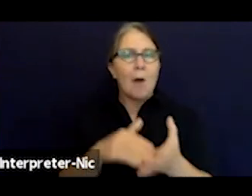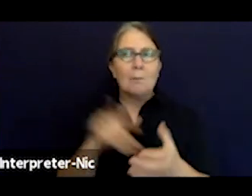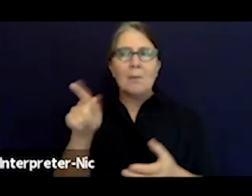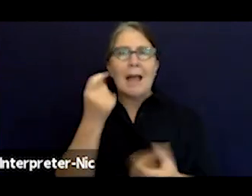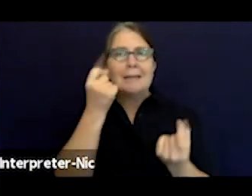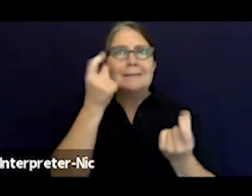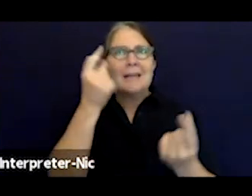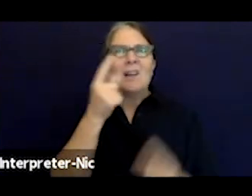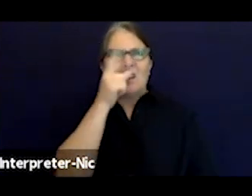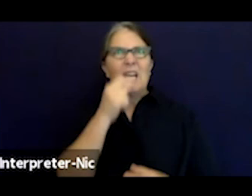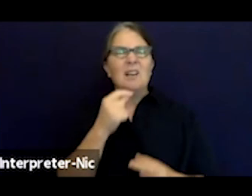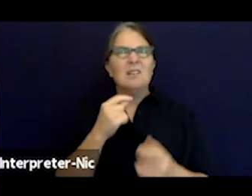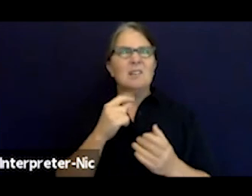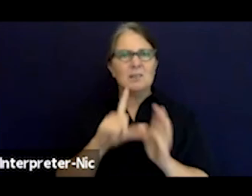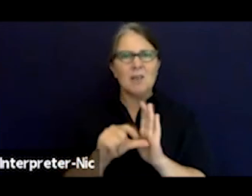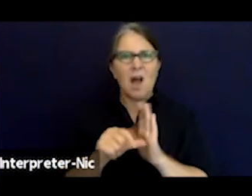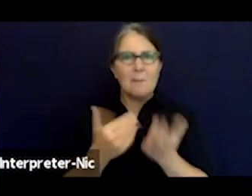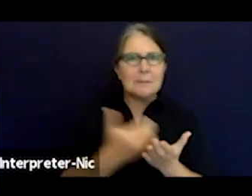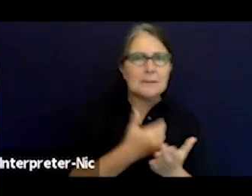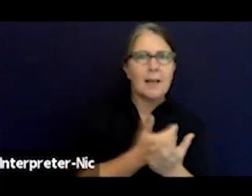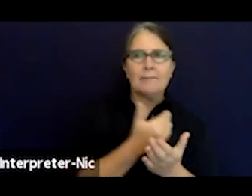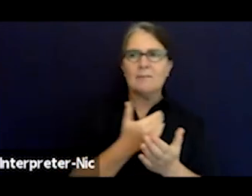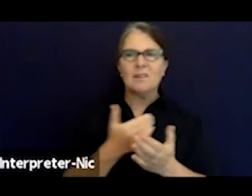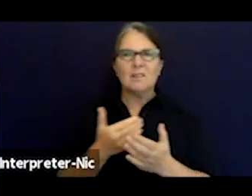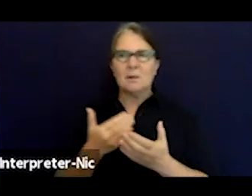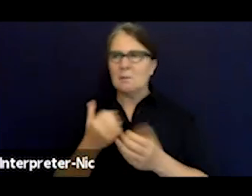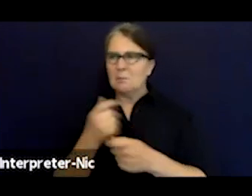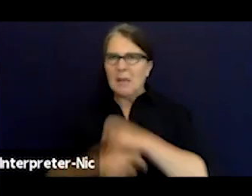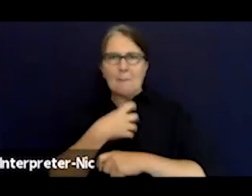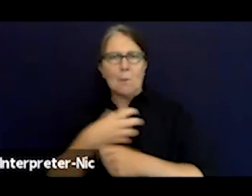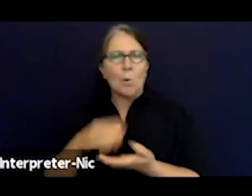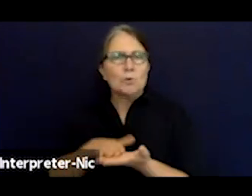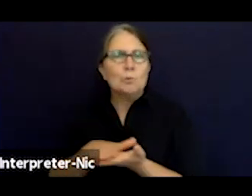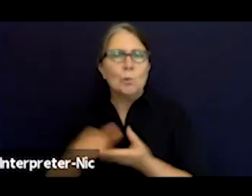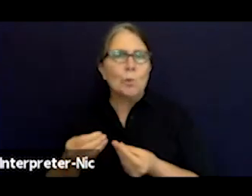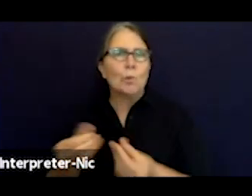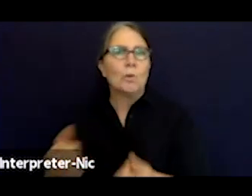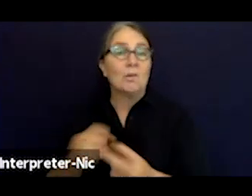make things smoother for themselves and their students. Jane says, "I really like